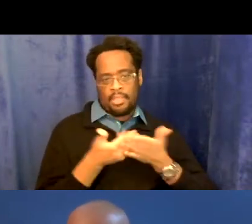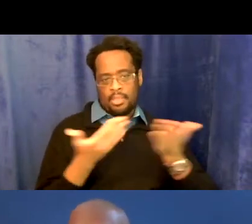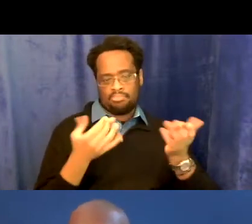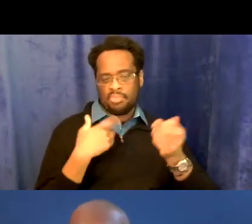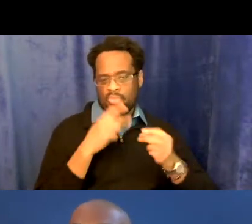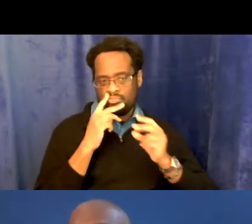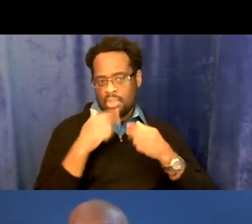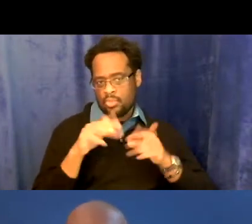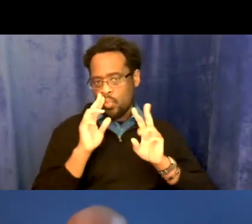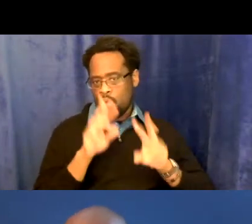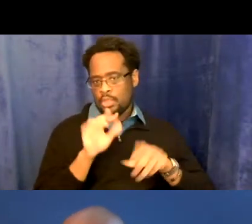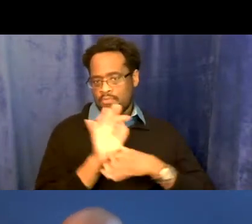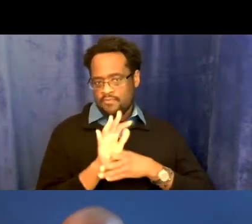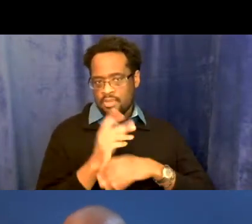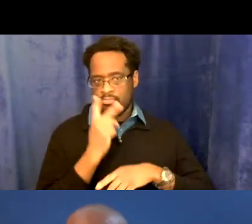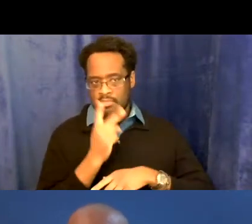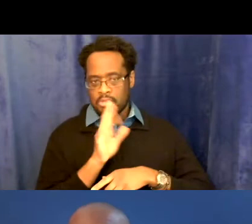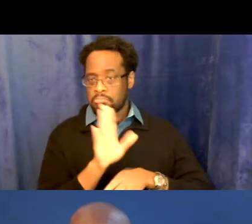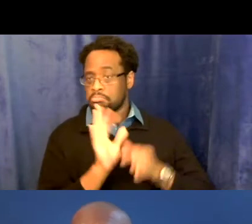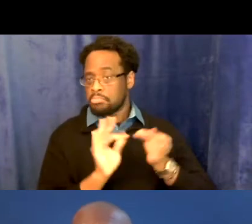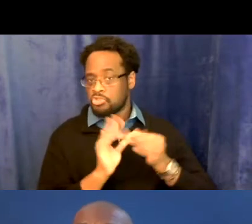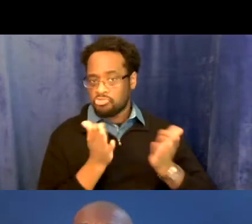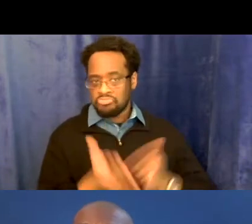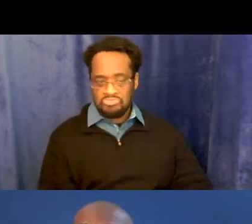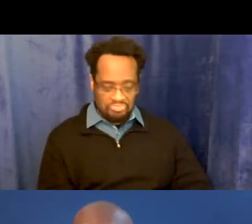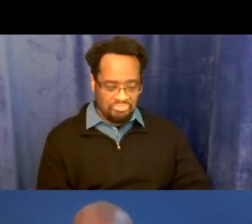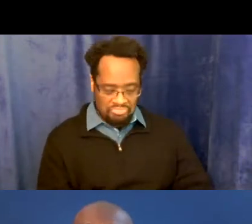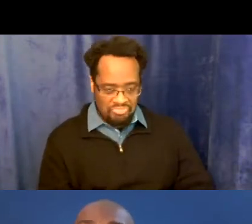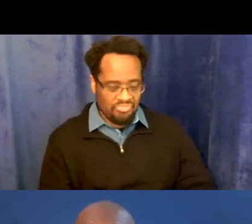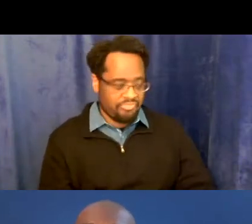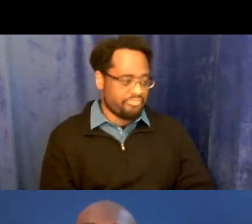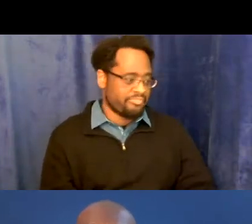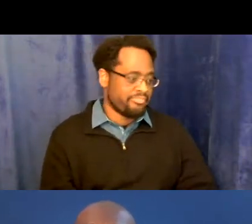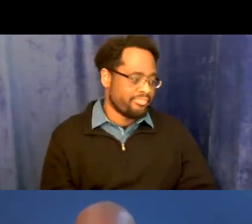film really says everything um so when you watch that that film you can see the message